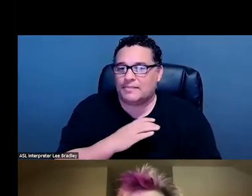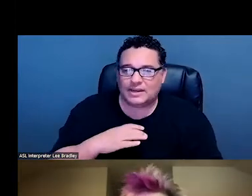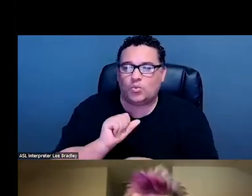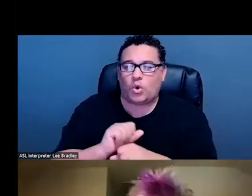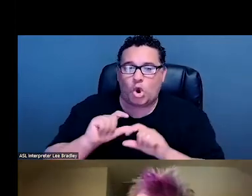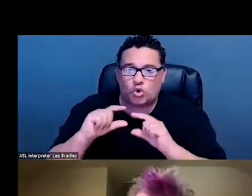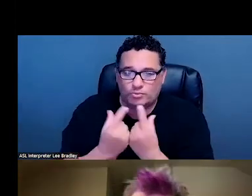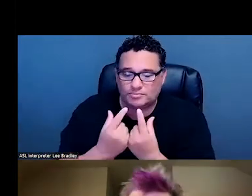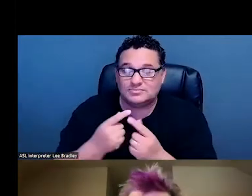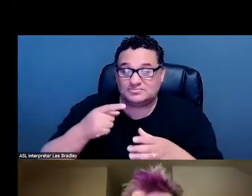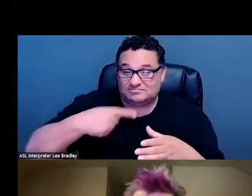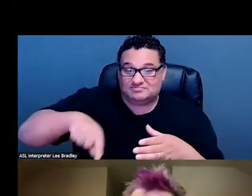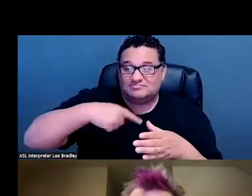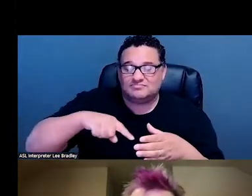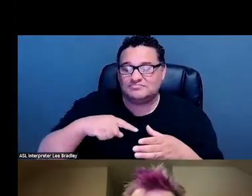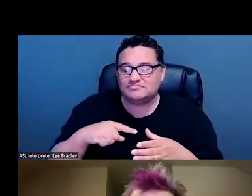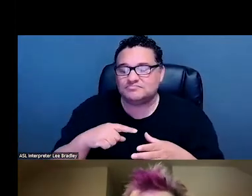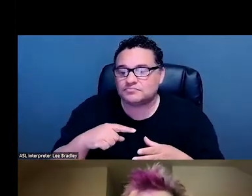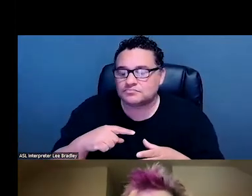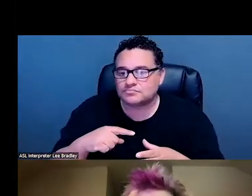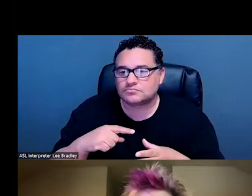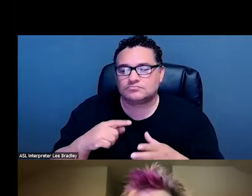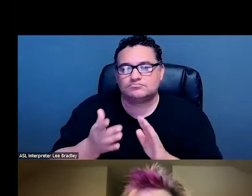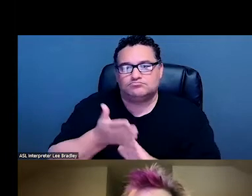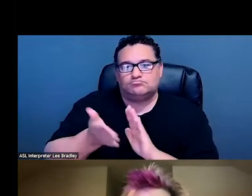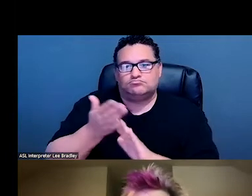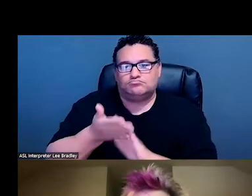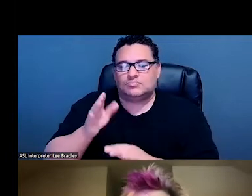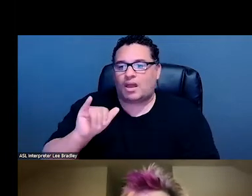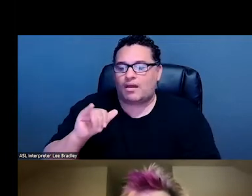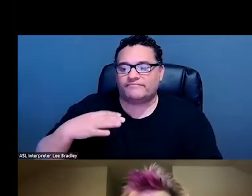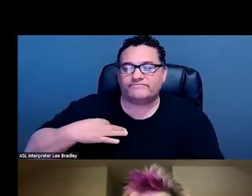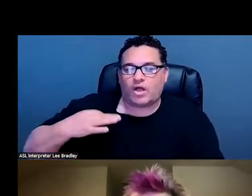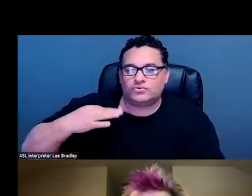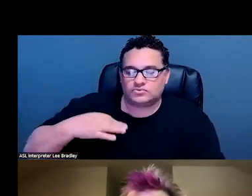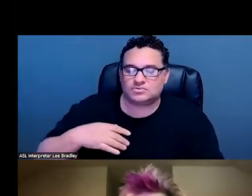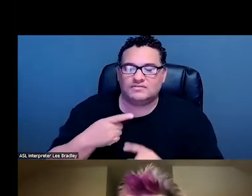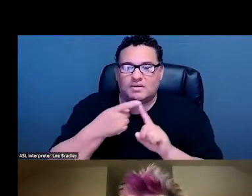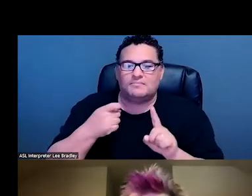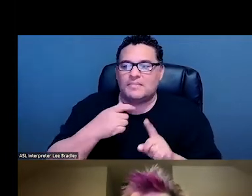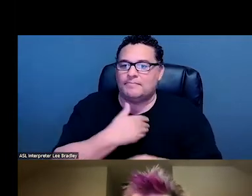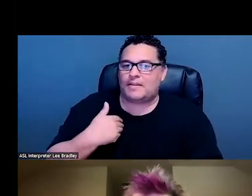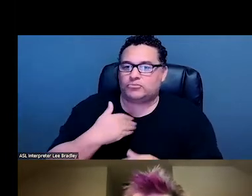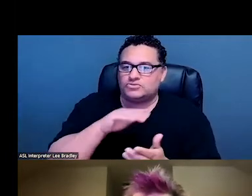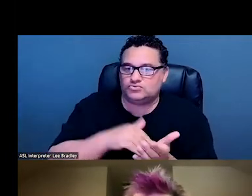ARE MANNED OR WOMANED BY, VOLUNTEERS FROM THE MEMBER CENTERS. WE DO HAVE PROFESSIONAL STAFF.